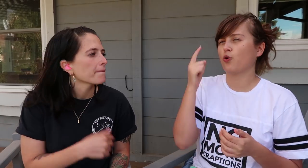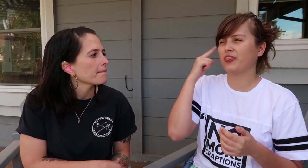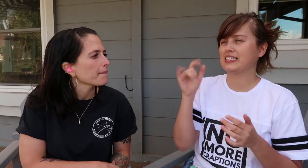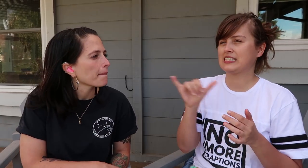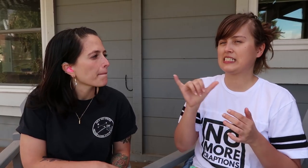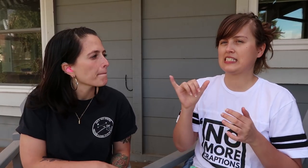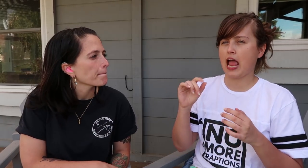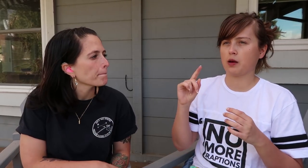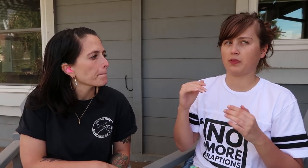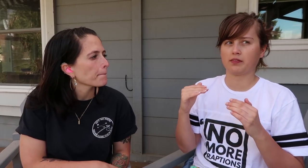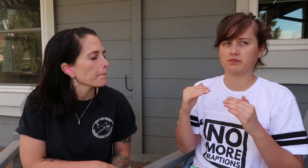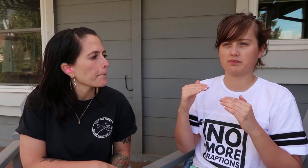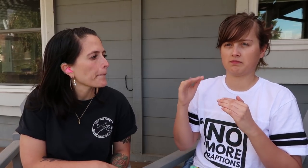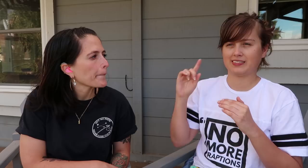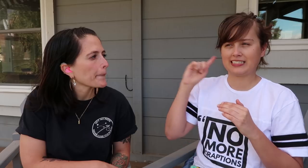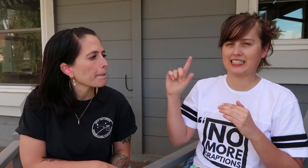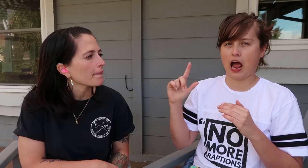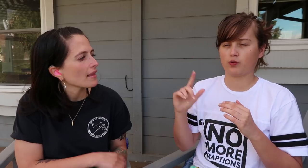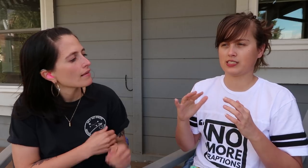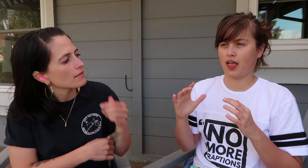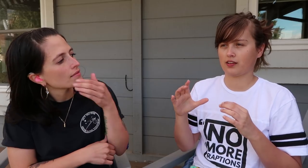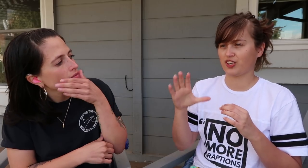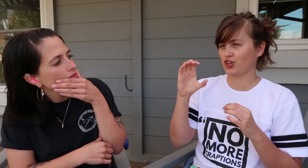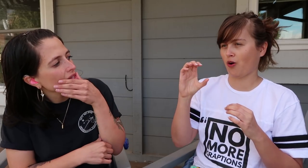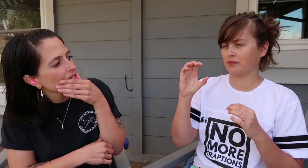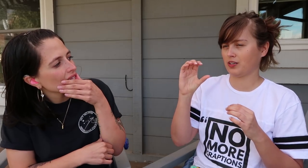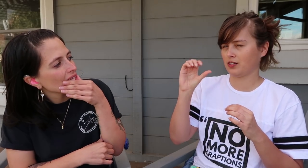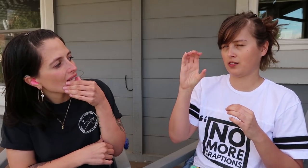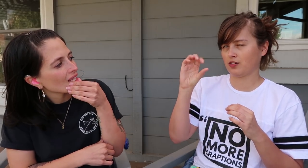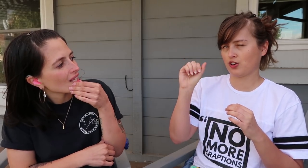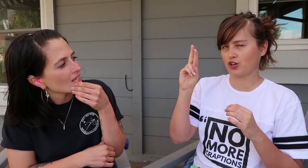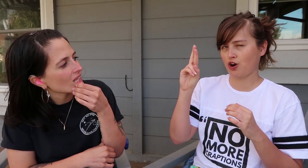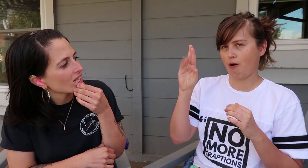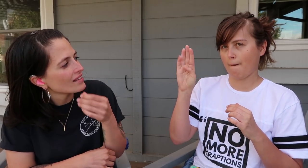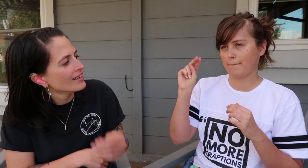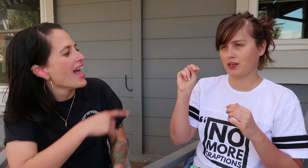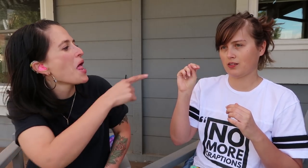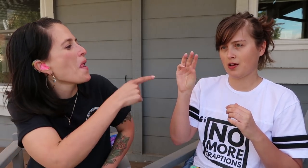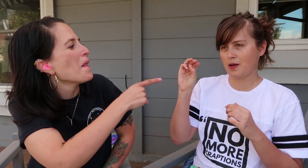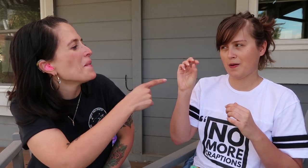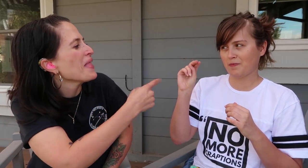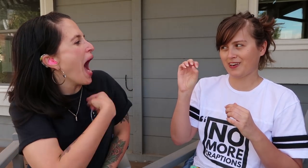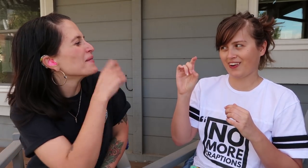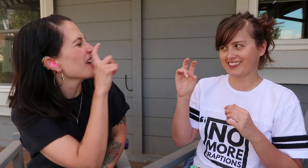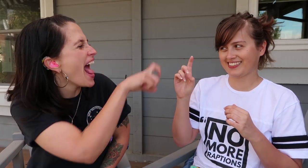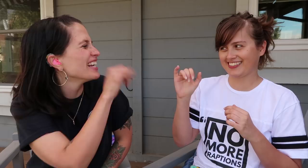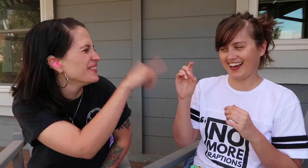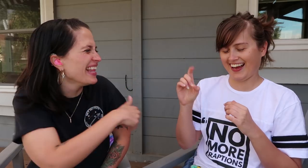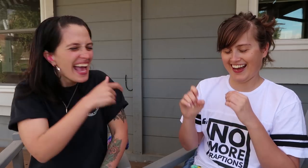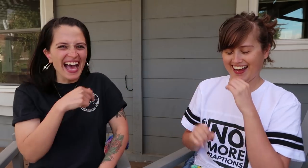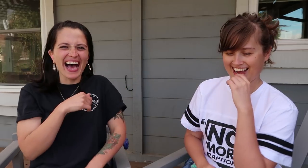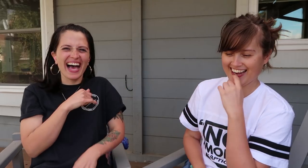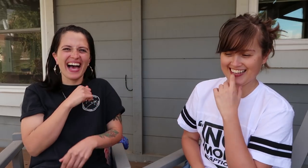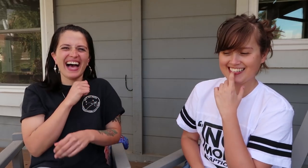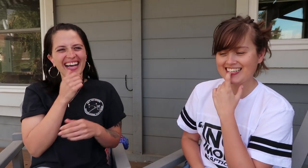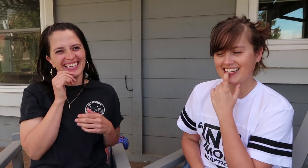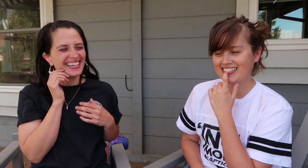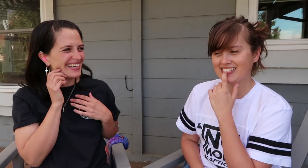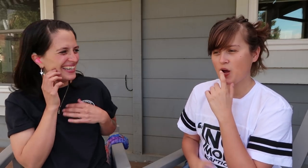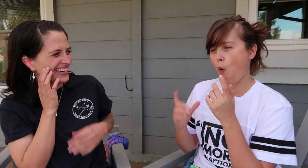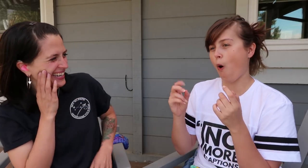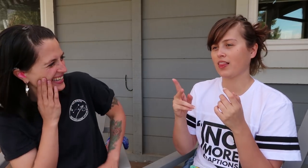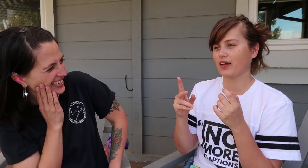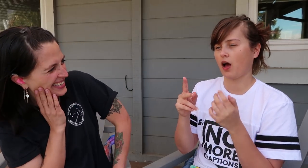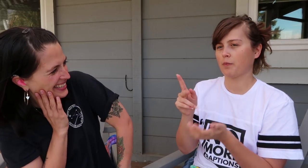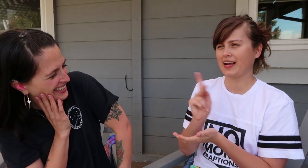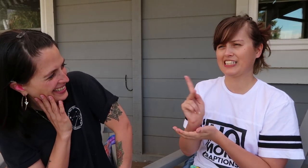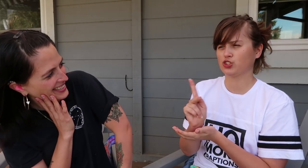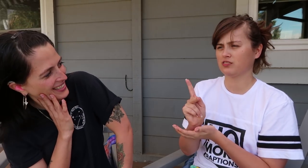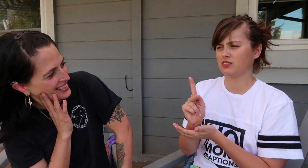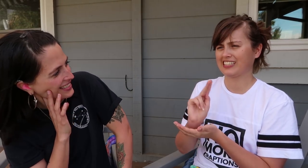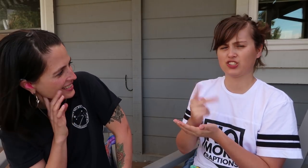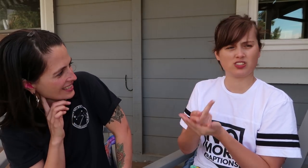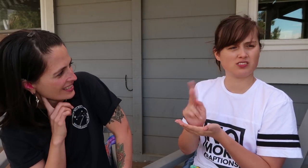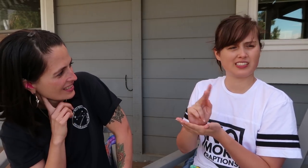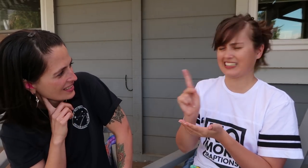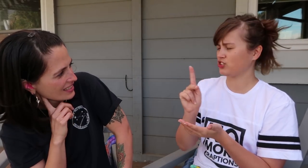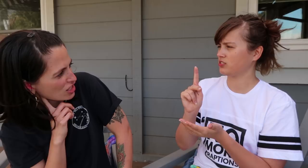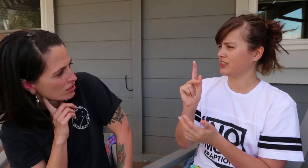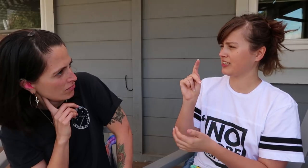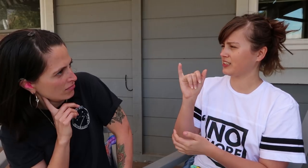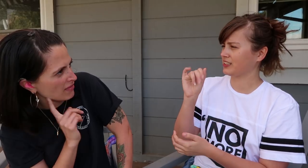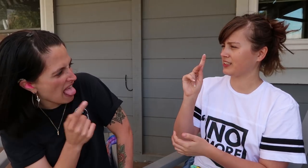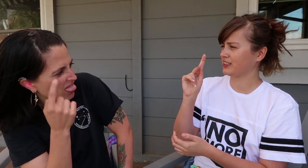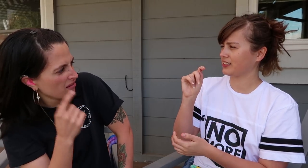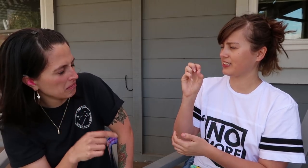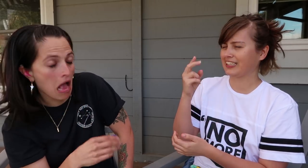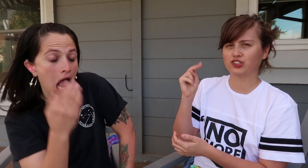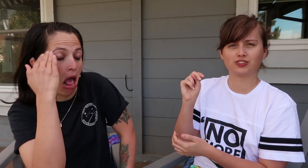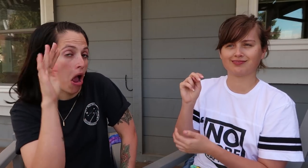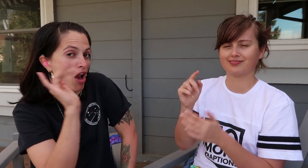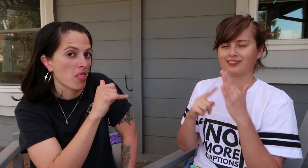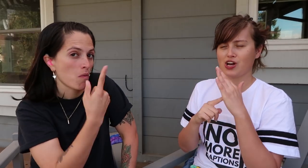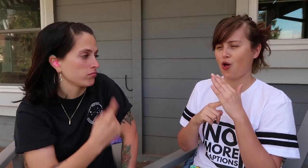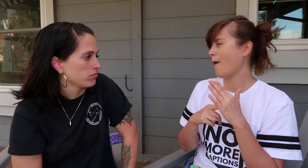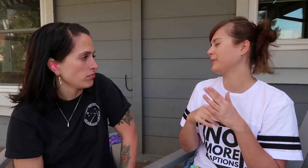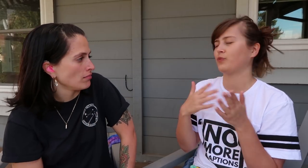I don’t think it’s the same sound as a carbon monoxide alarm or a kitchen timer.